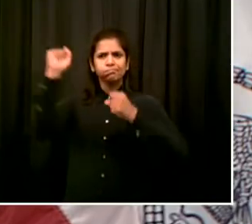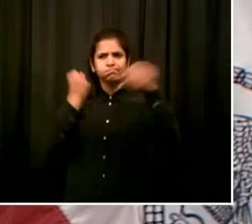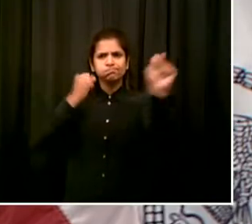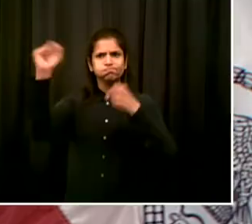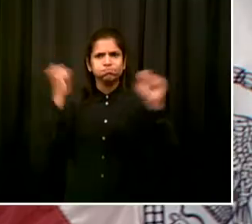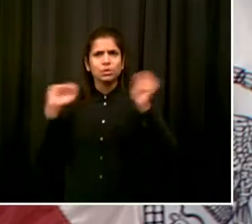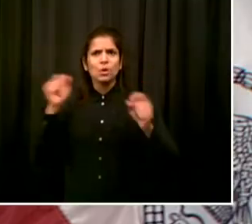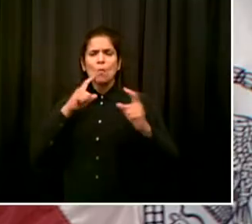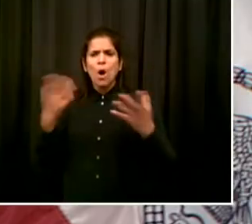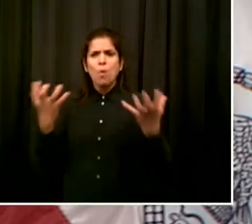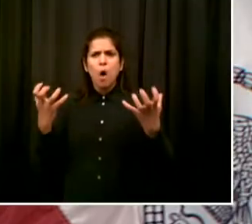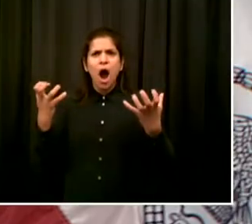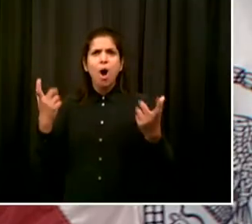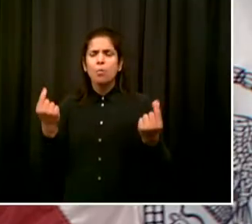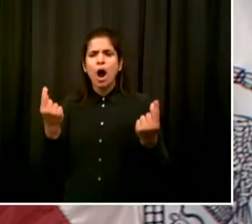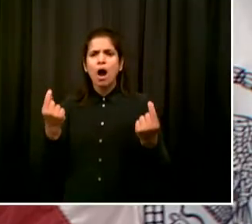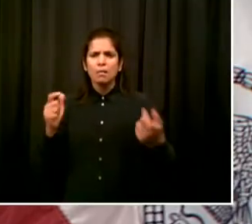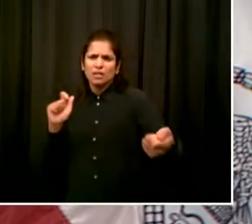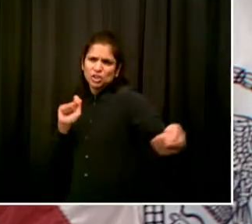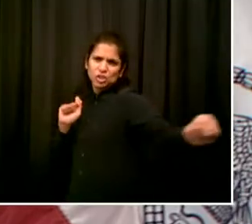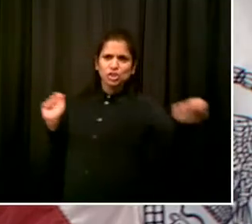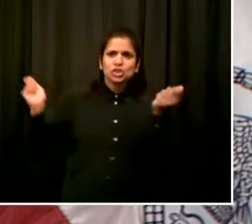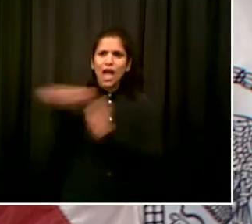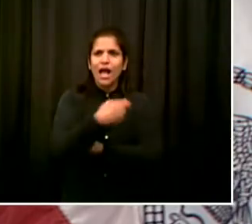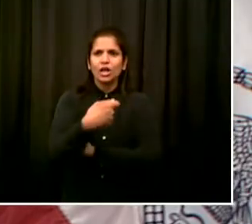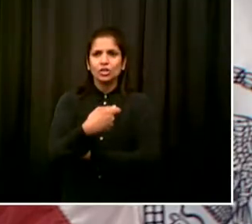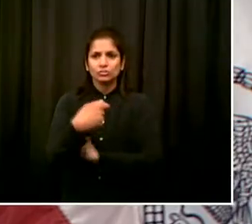GOING ON IN THE CITY FOR WIDESPREAD REFORM AND I